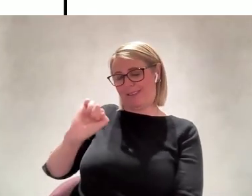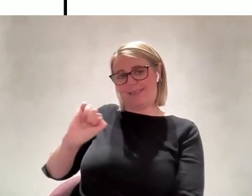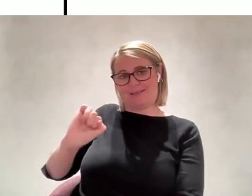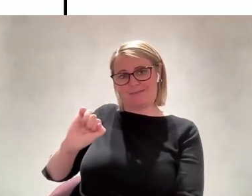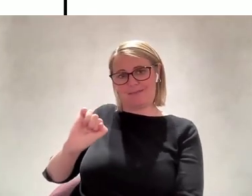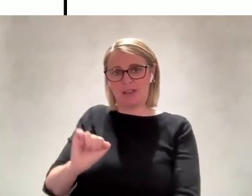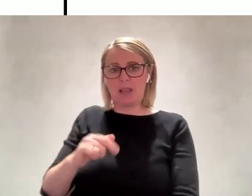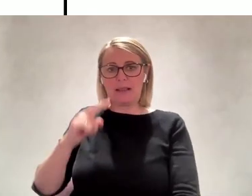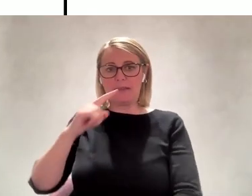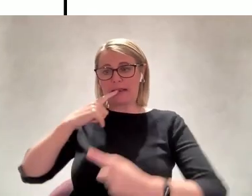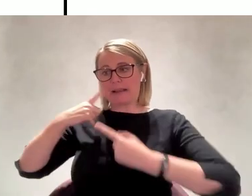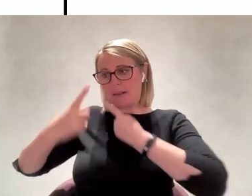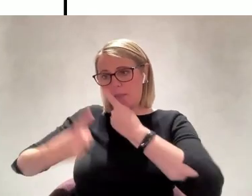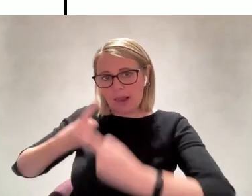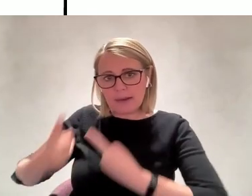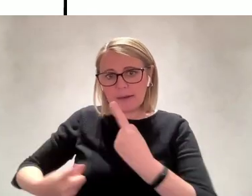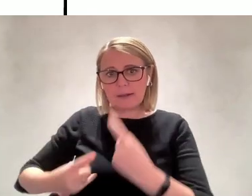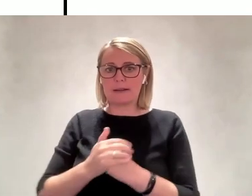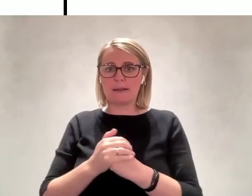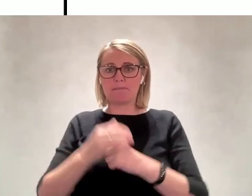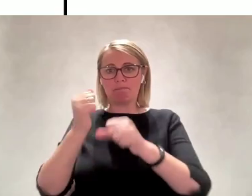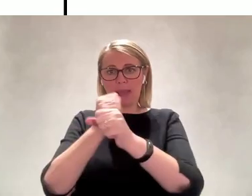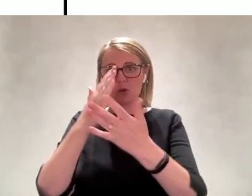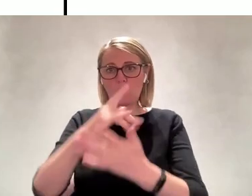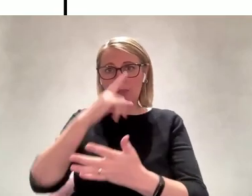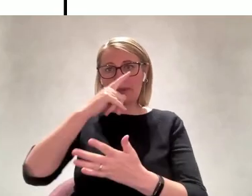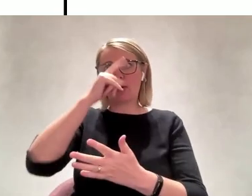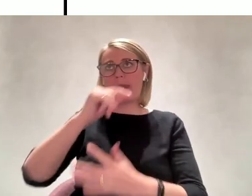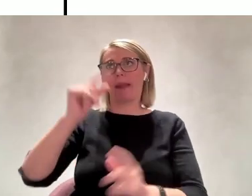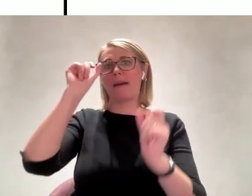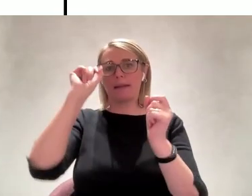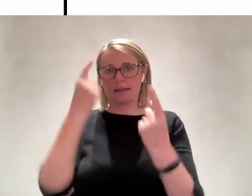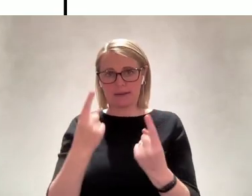Transparency and explainability so that people can understand